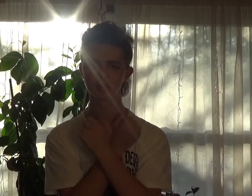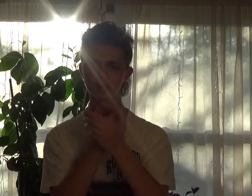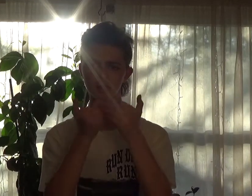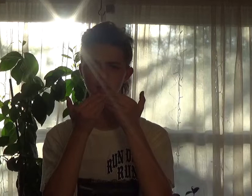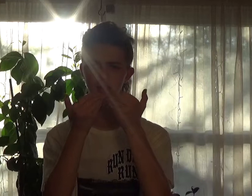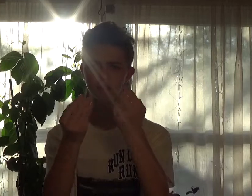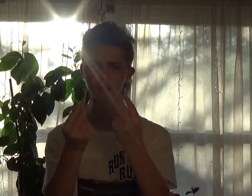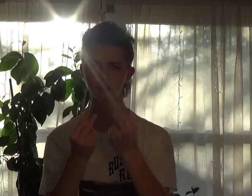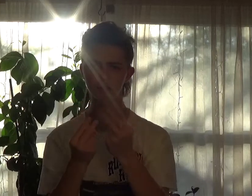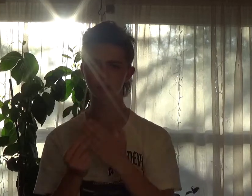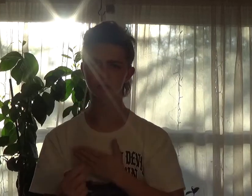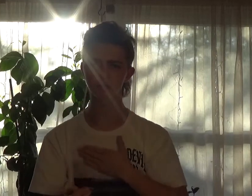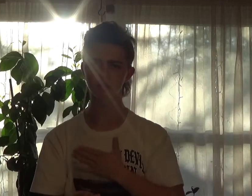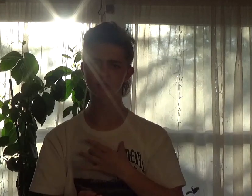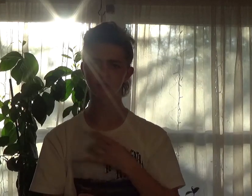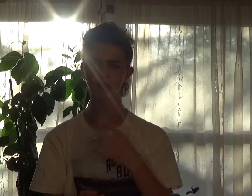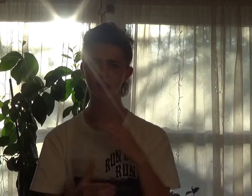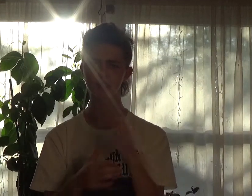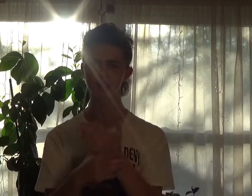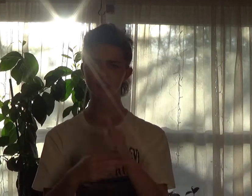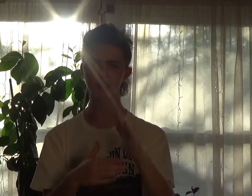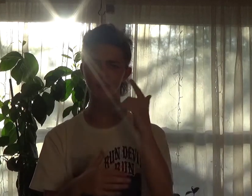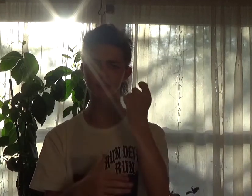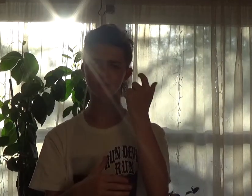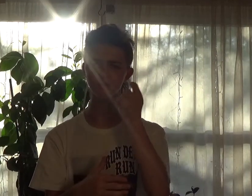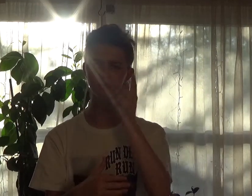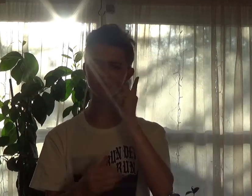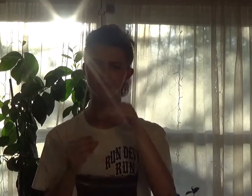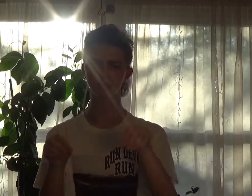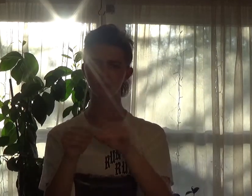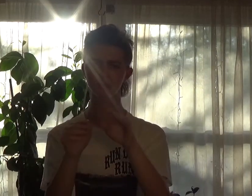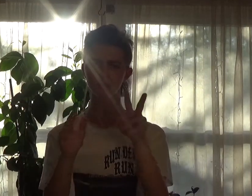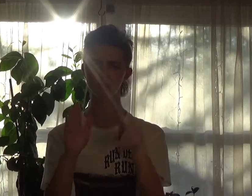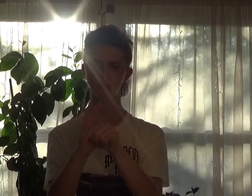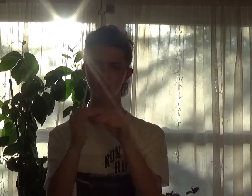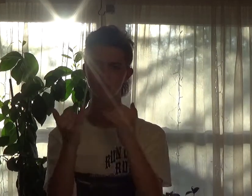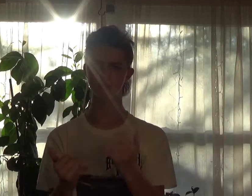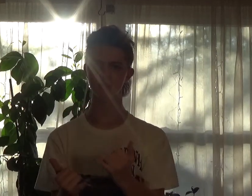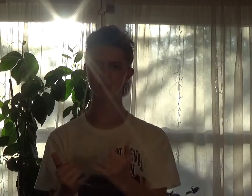Thank you for watching! Please like, share, and subscribe to see more videos like this!